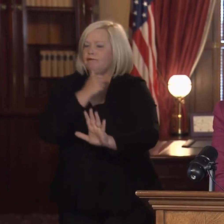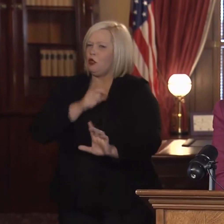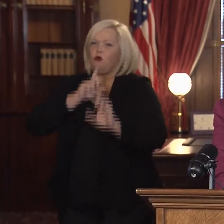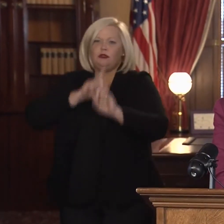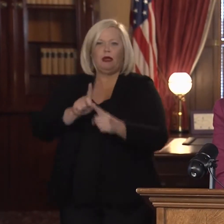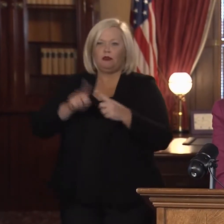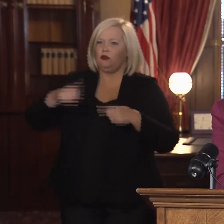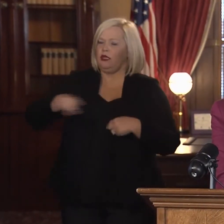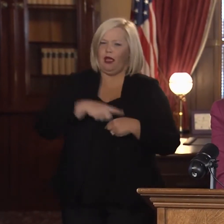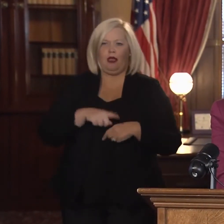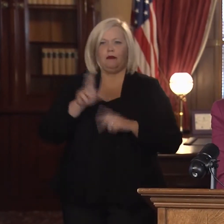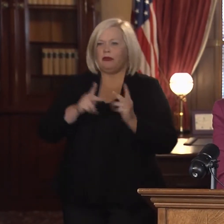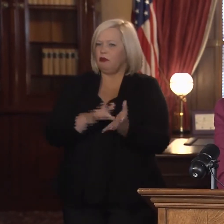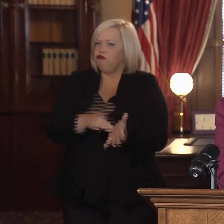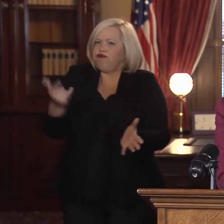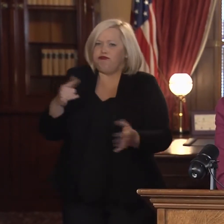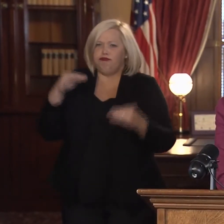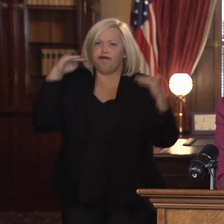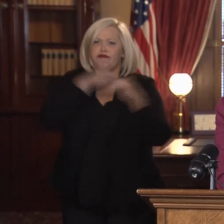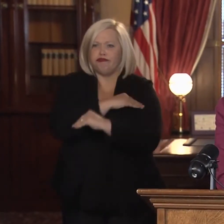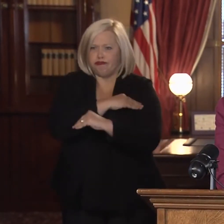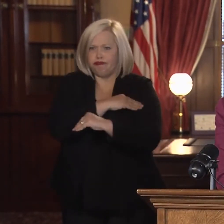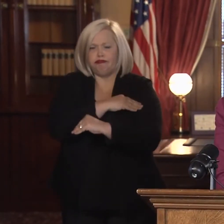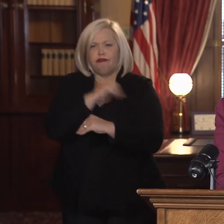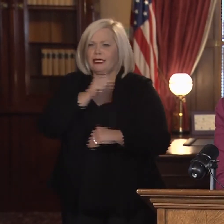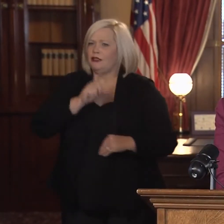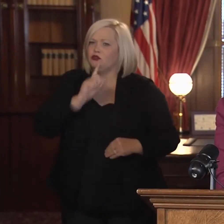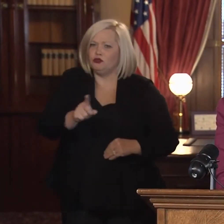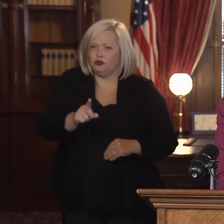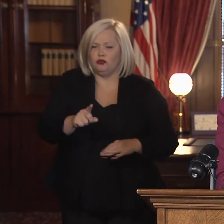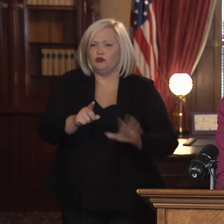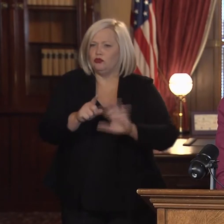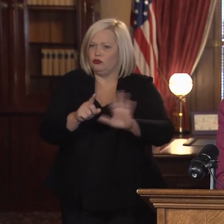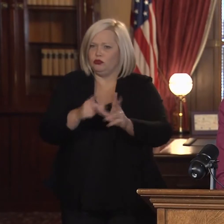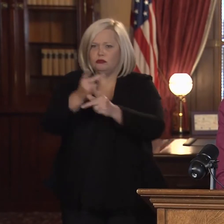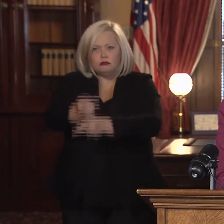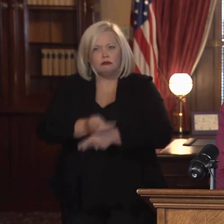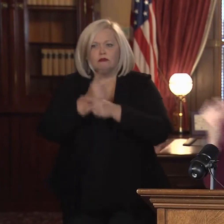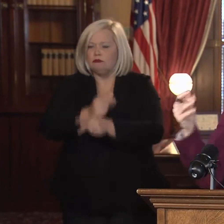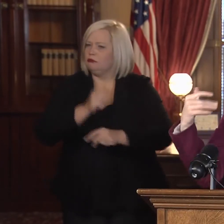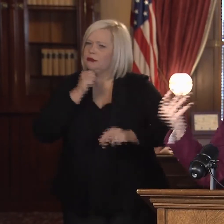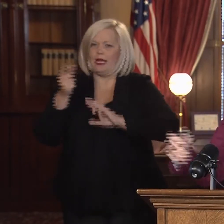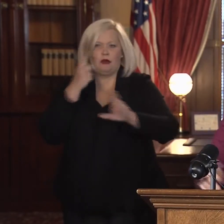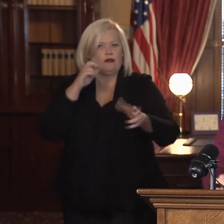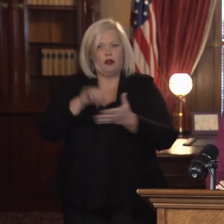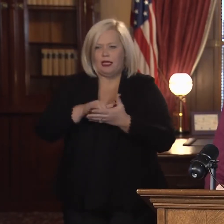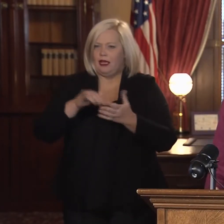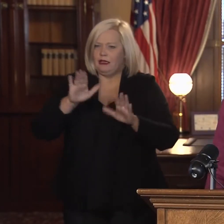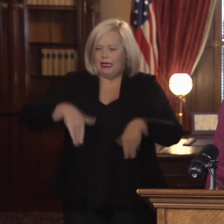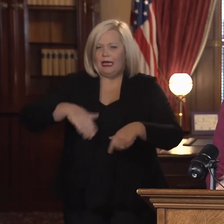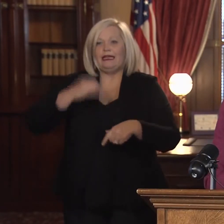TO TEXT MESSAGES AND E-MAILS OR CALLS THAT OFFER YOU THE VACCINE. FAKE VACCINEES, TREATMENTS,